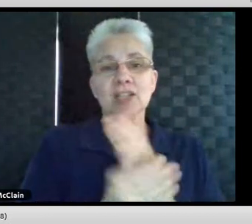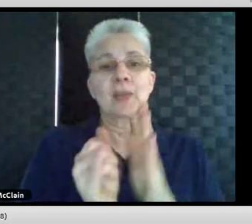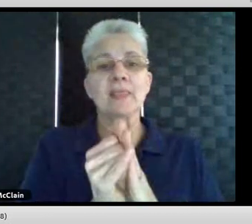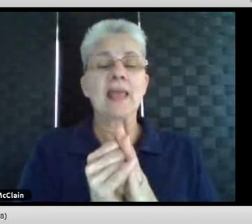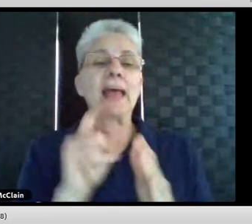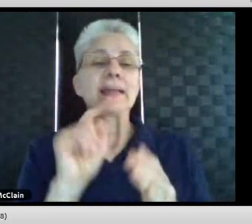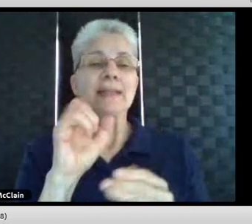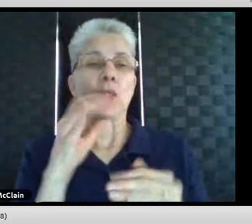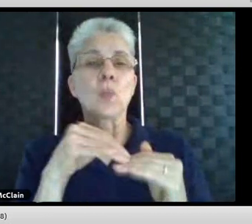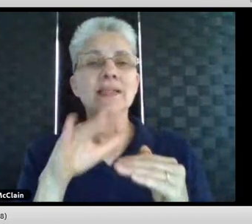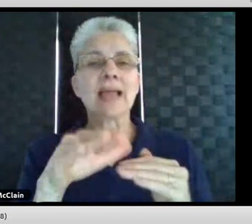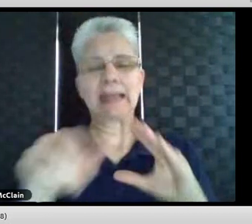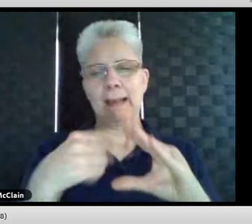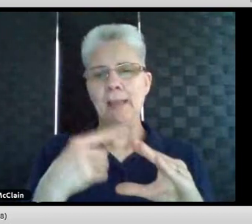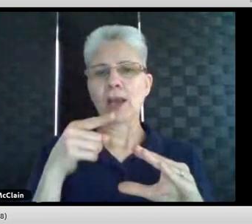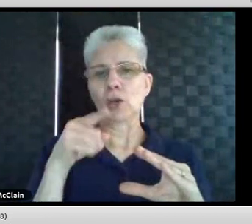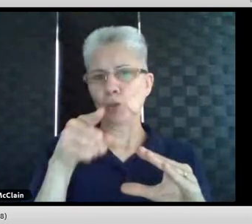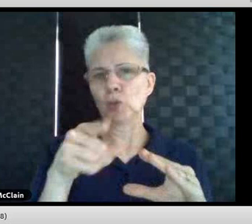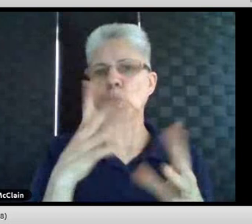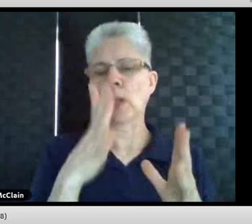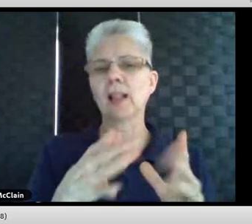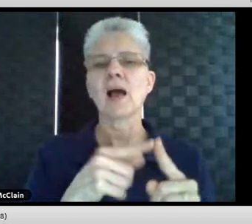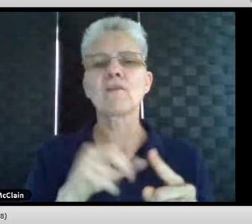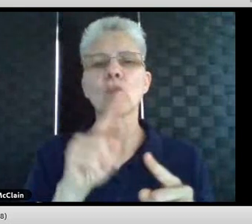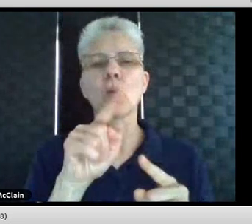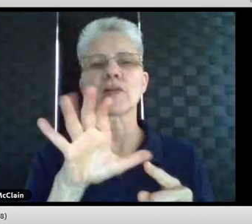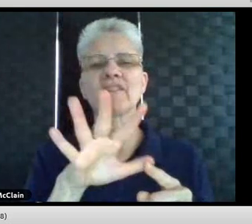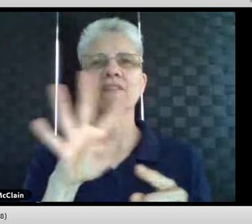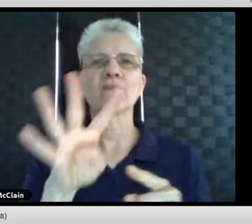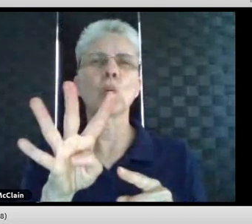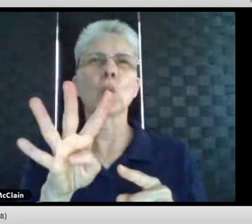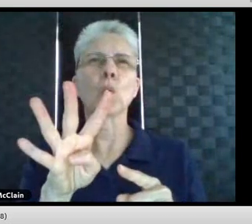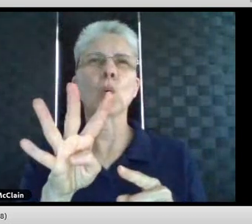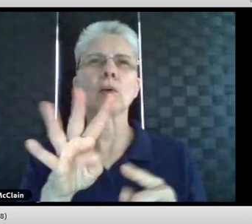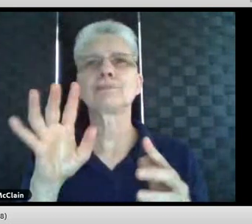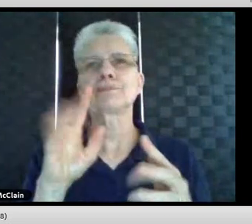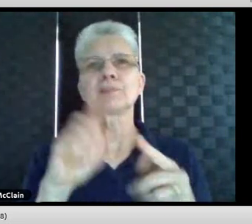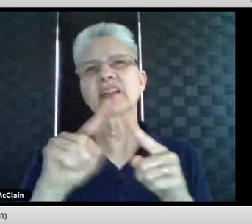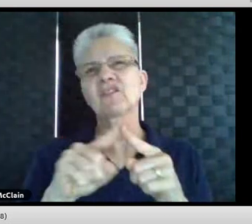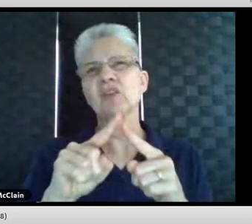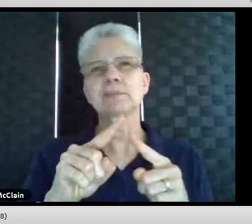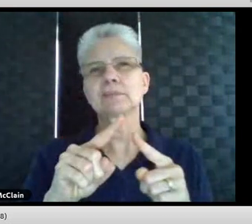or e-mail me directly of 154 just random reference questions